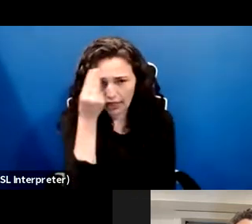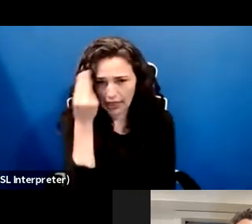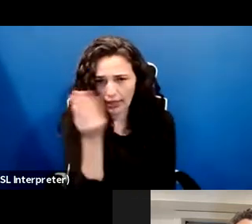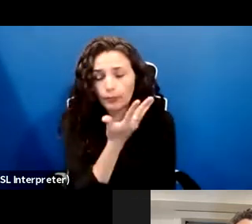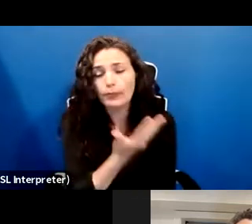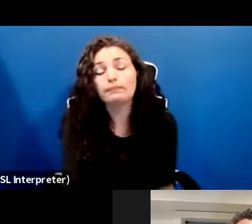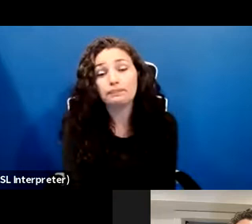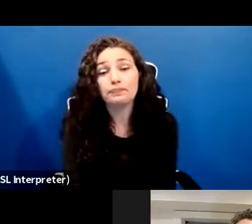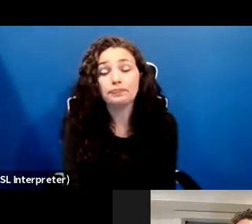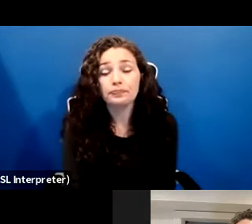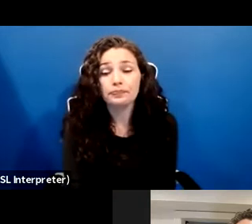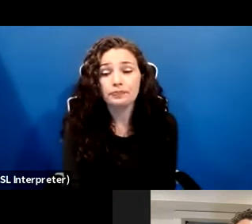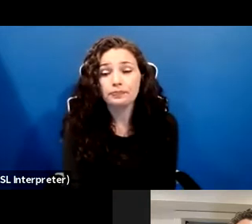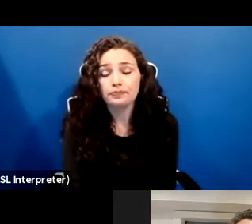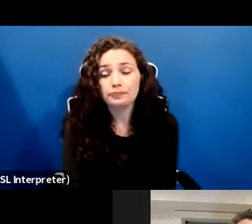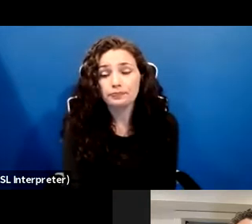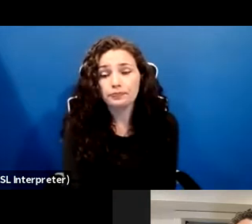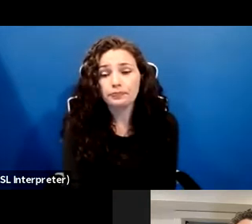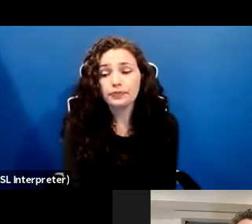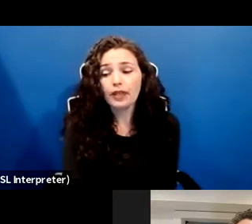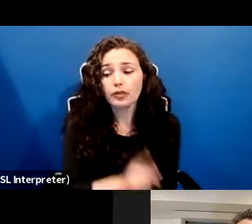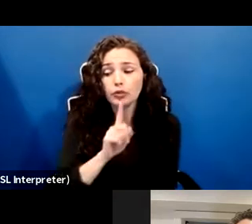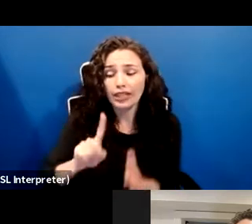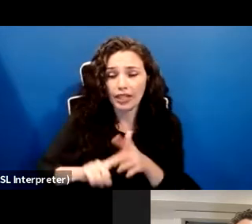So I think from very early on and they can speak to that